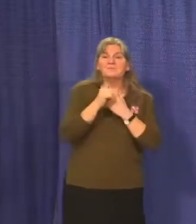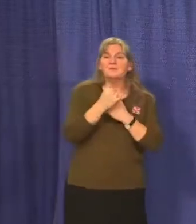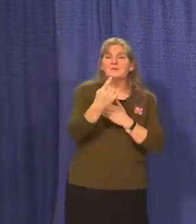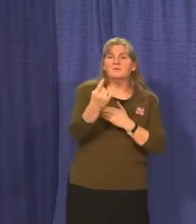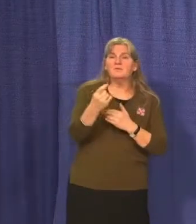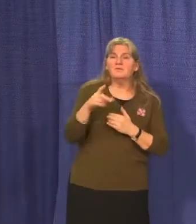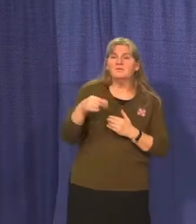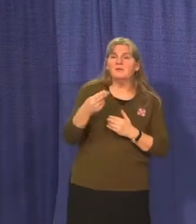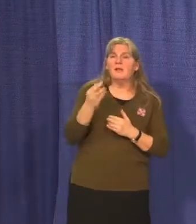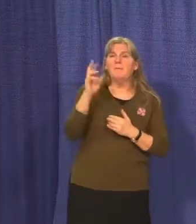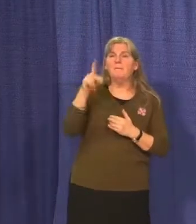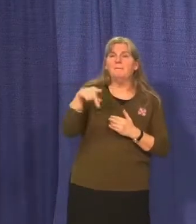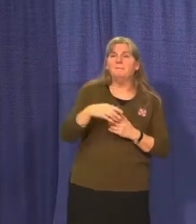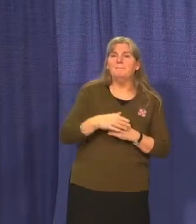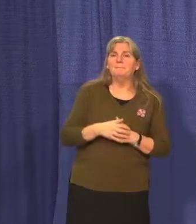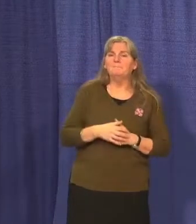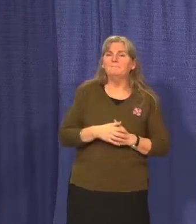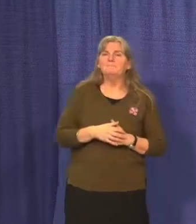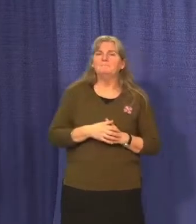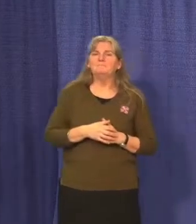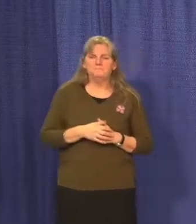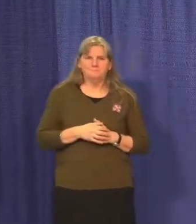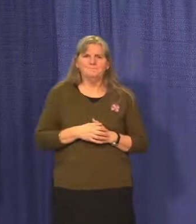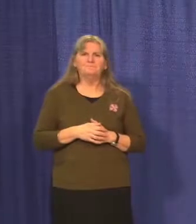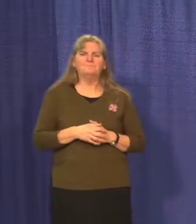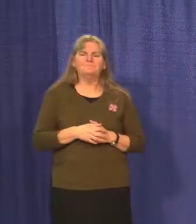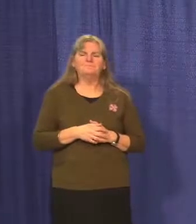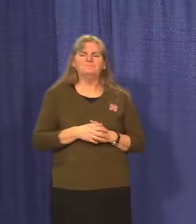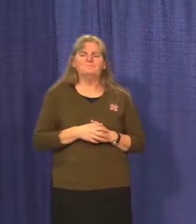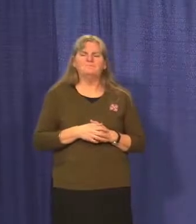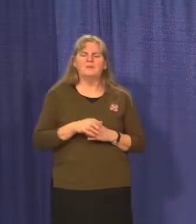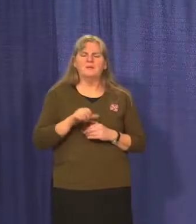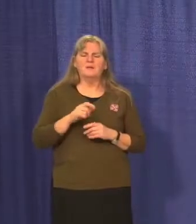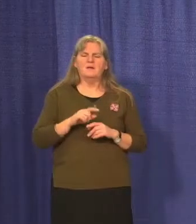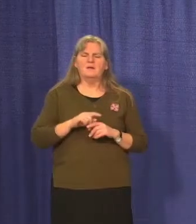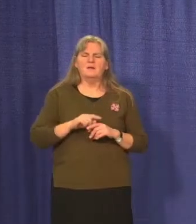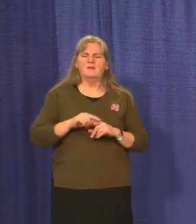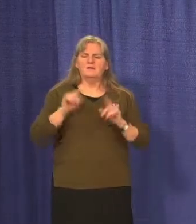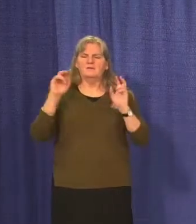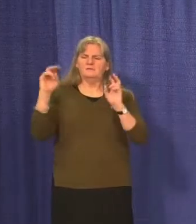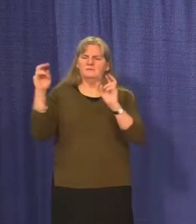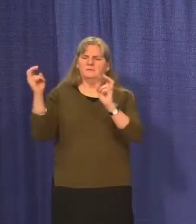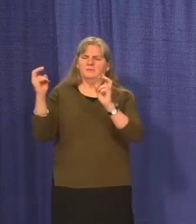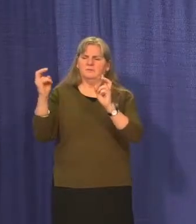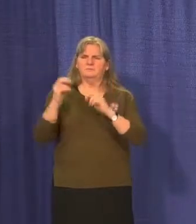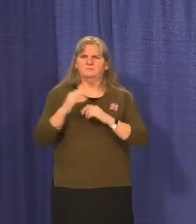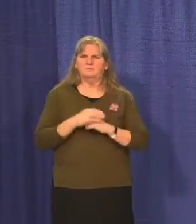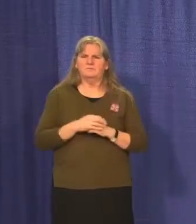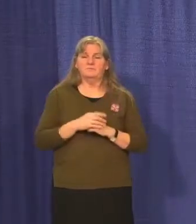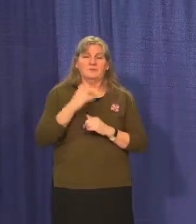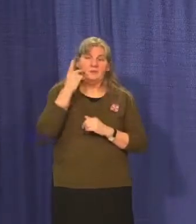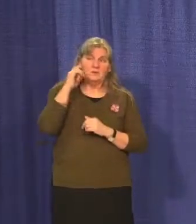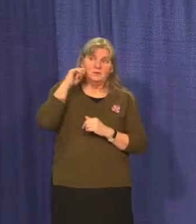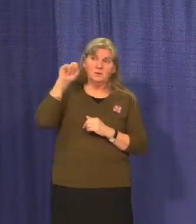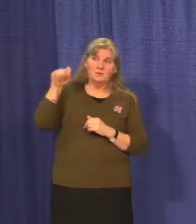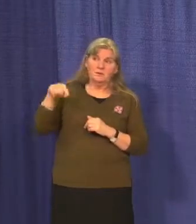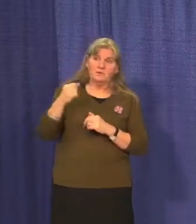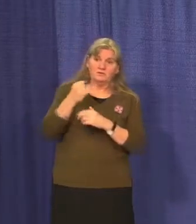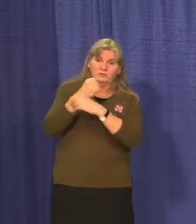Follow-up? Reporter: Yes, on a different topic. We have seen in Germany at the